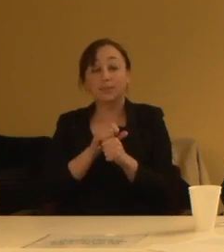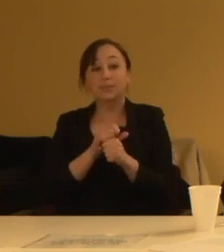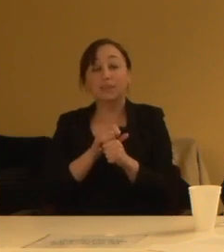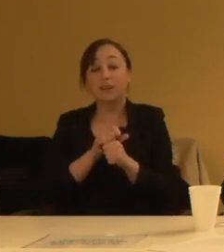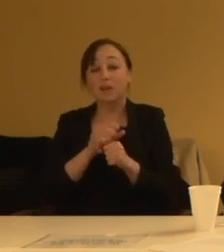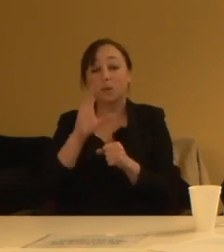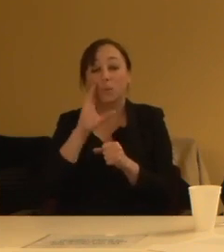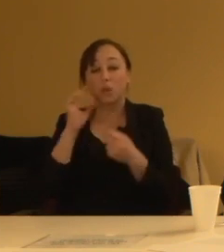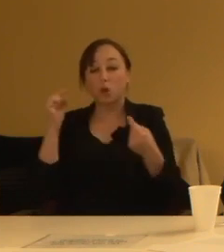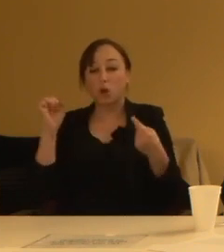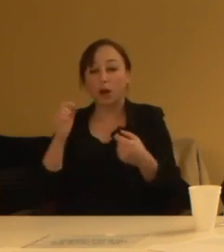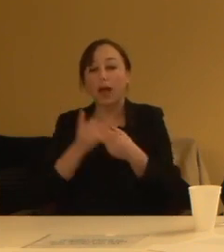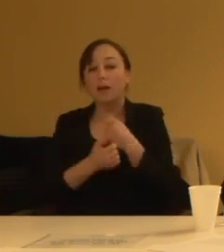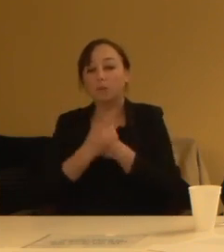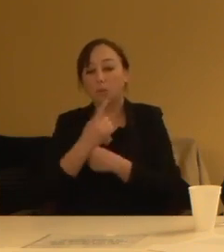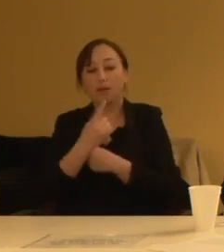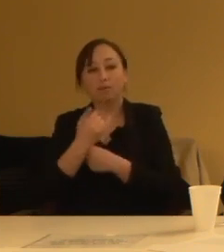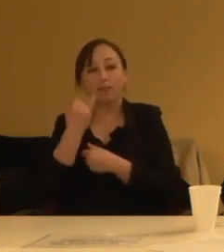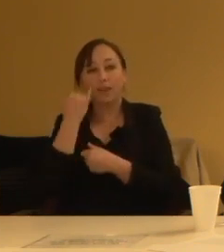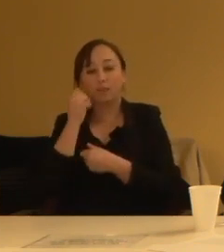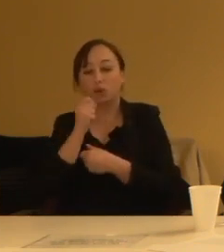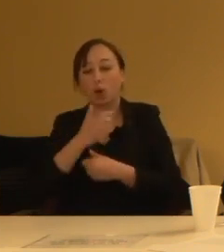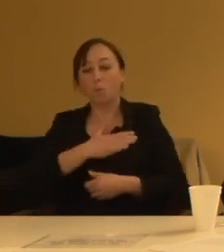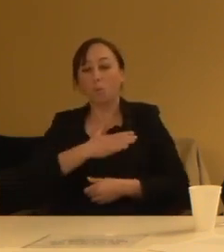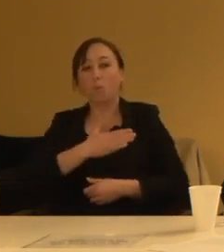everyone in that space, if you're not willing to put the resources behind it to do